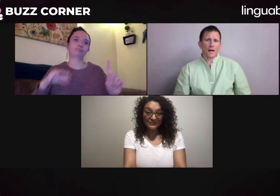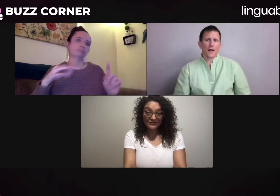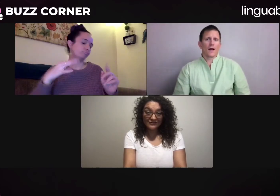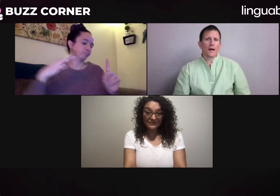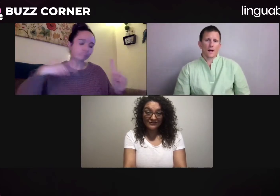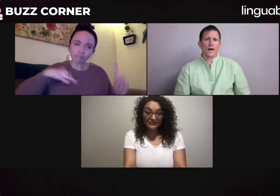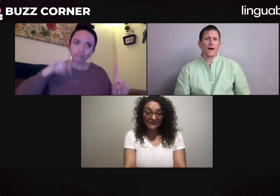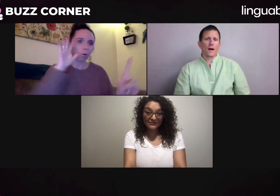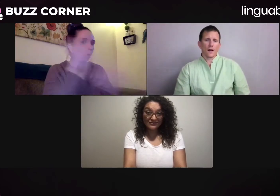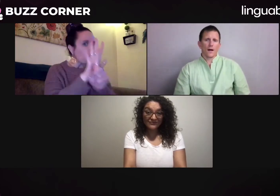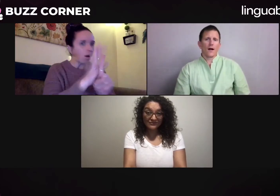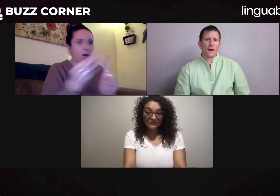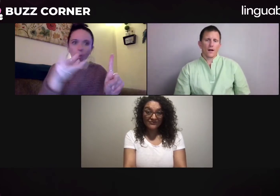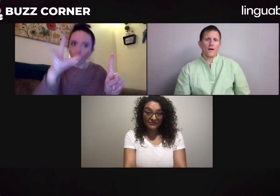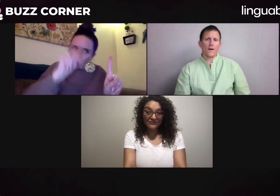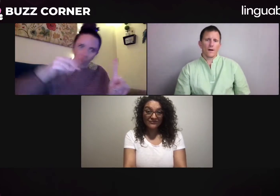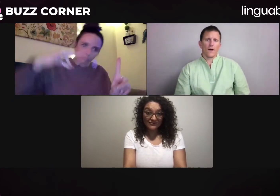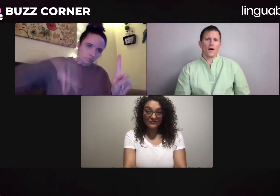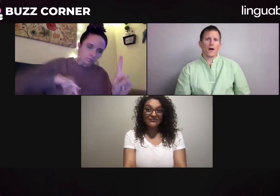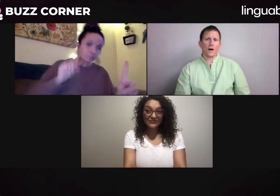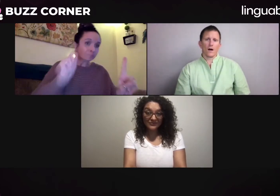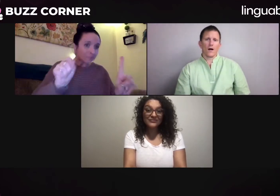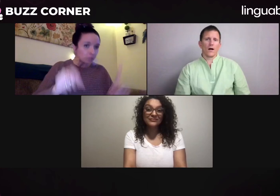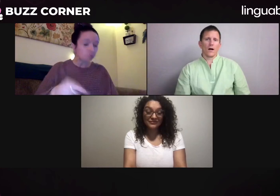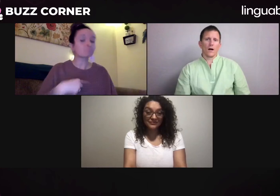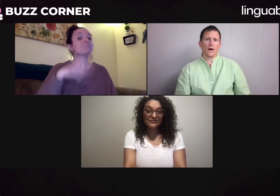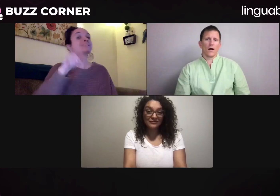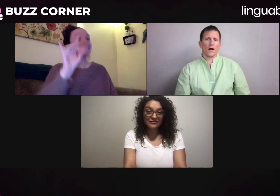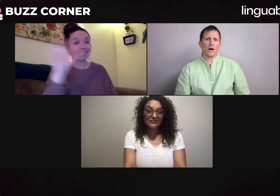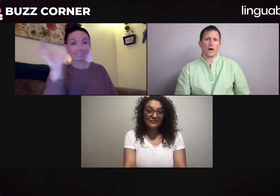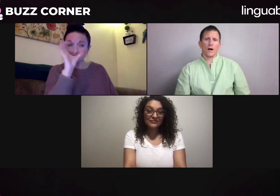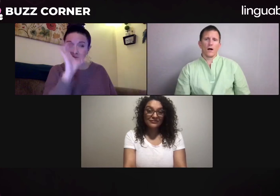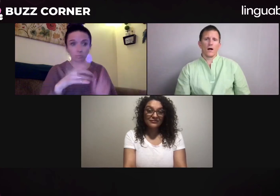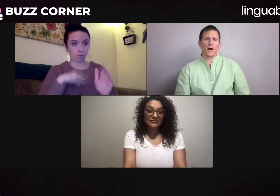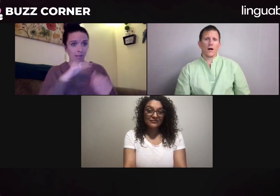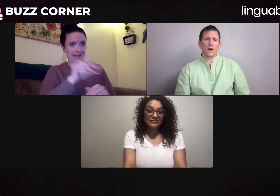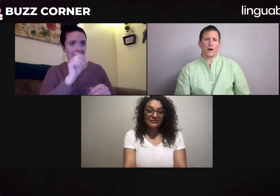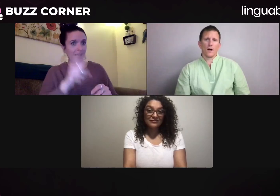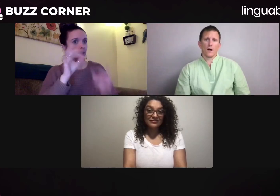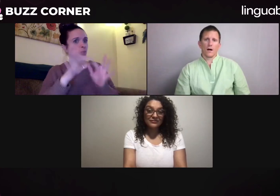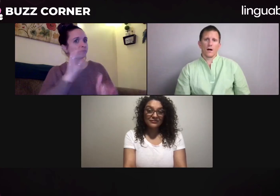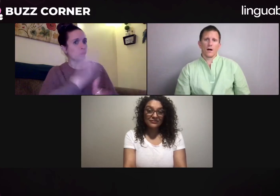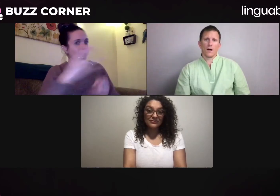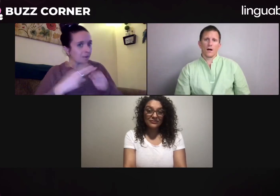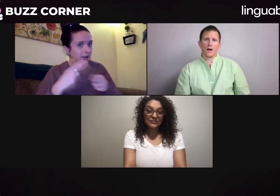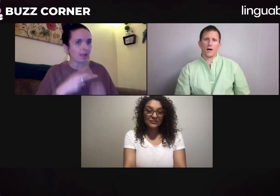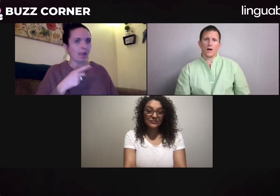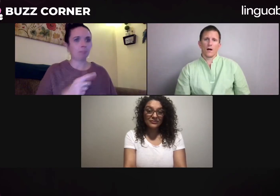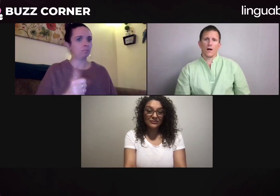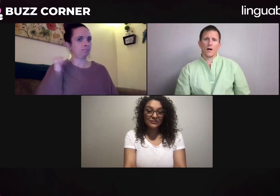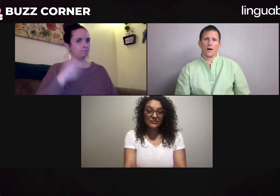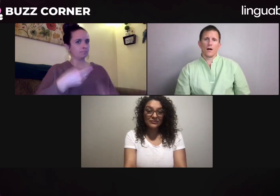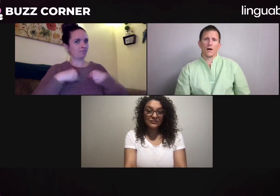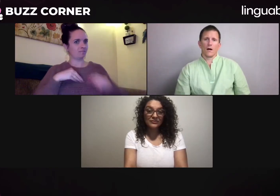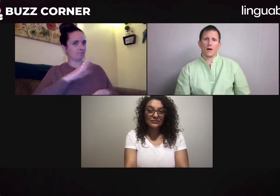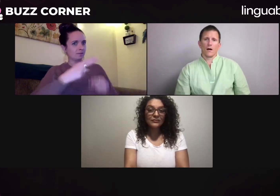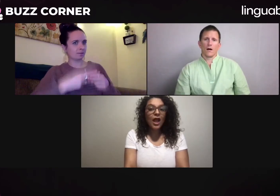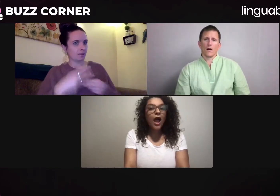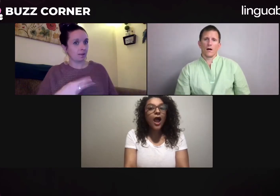that benefit for themselves. They weren't thinking at all about access for Deaf folks that were there. It was very much about themselves, period.